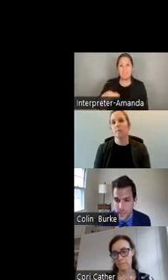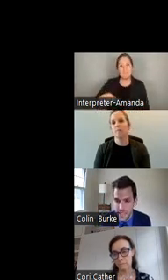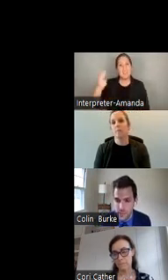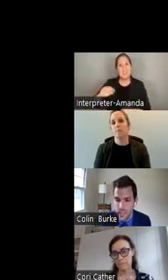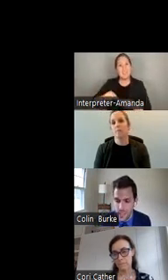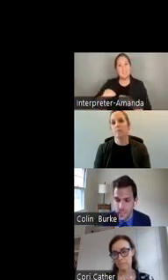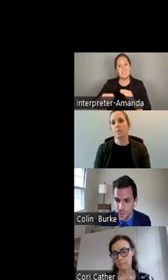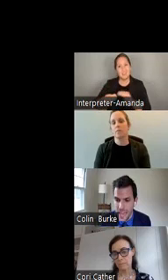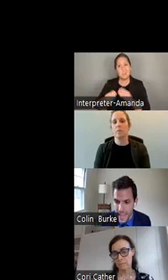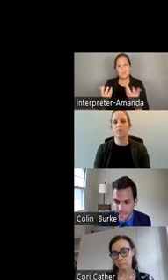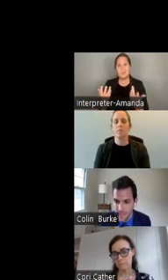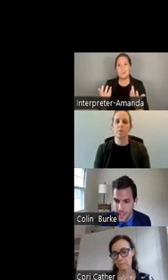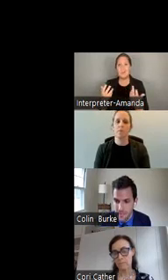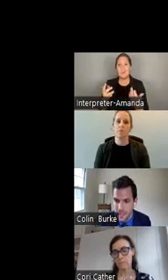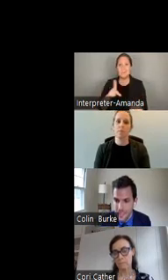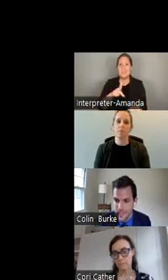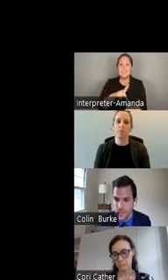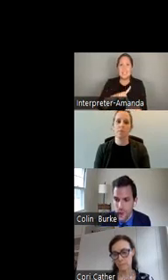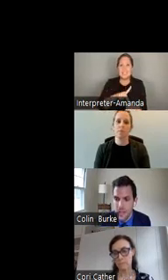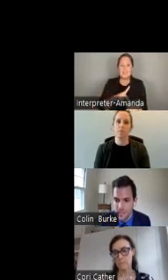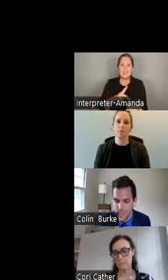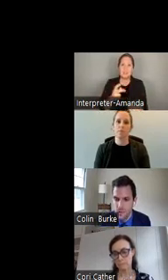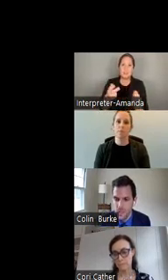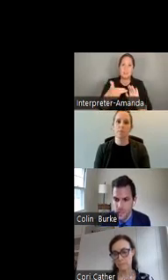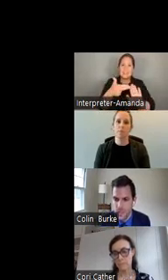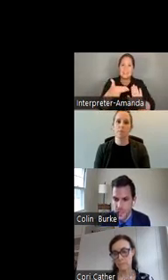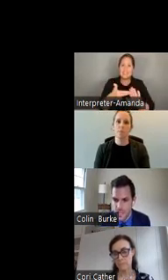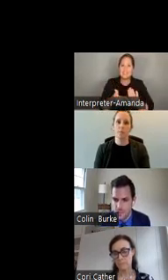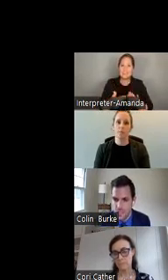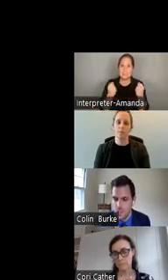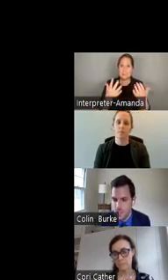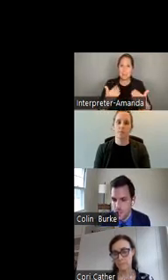psychiatric conditions we have that so many of these user experiencing psychiatric conditions